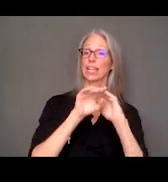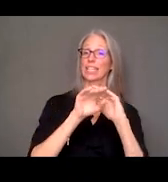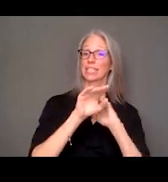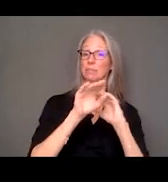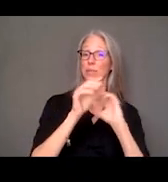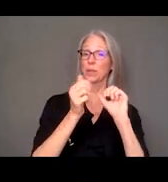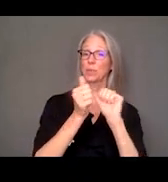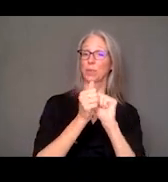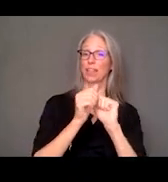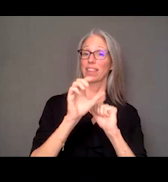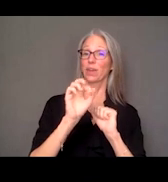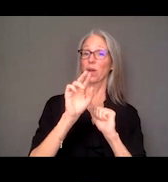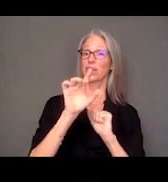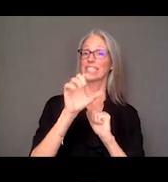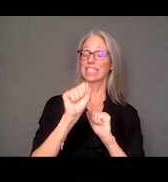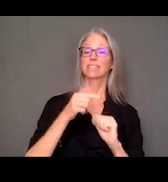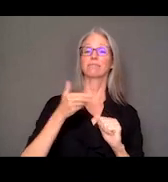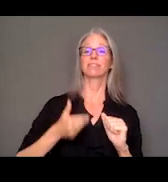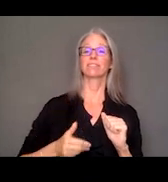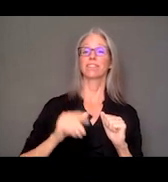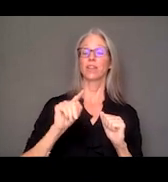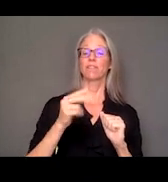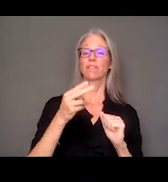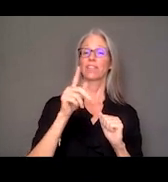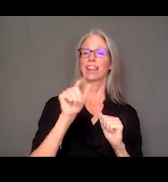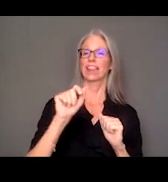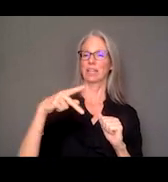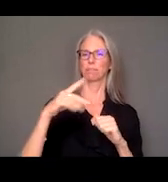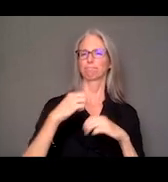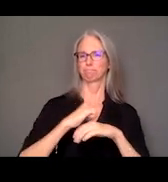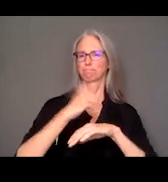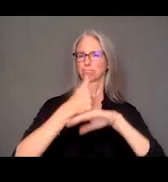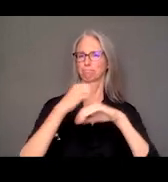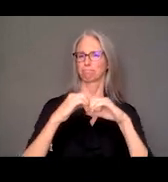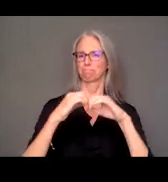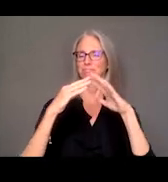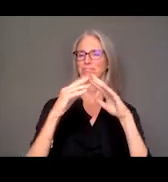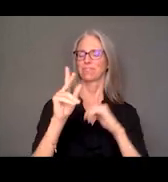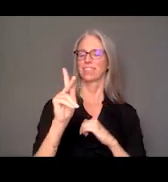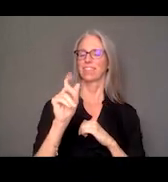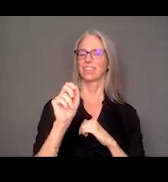the founder and CEO of Kartus.